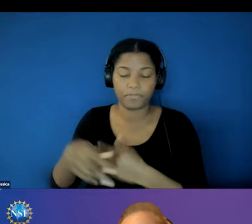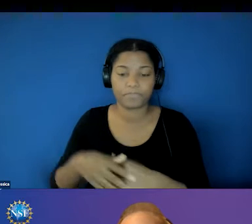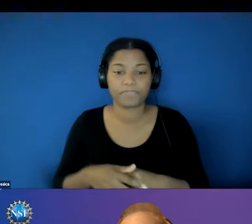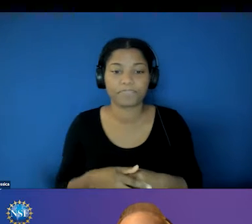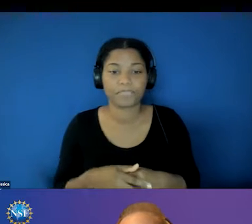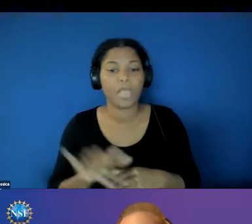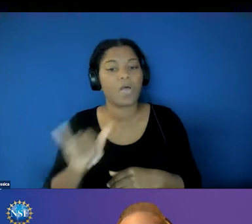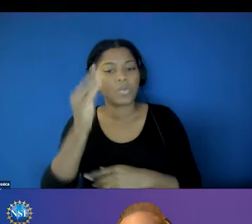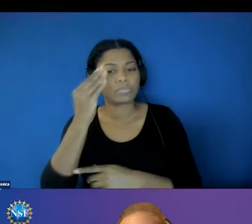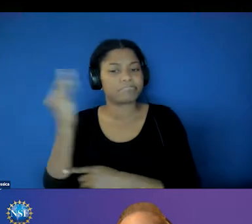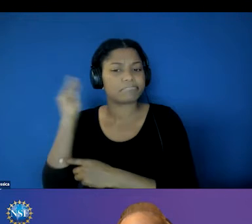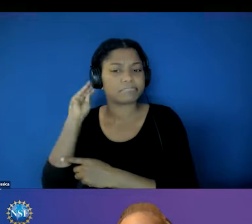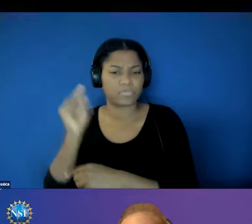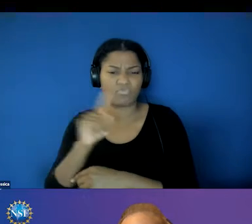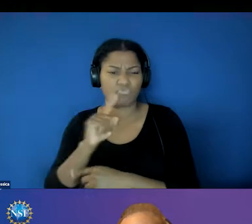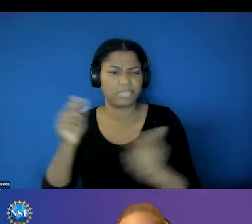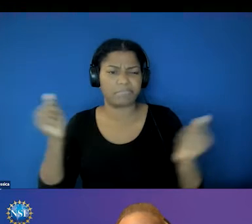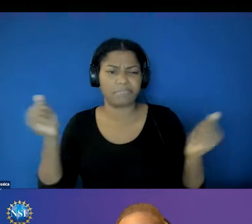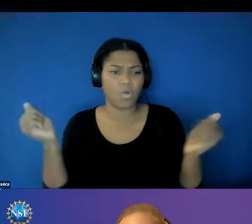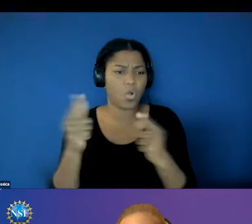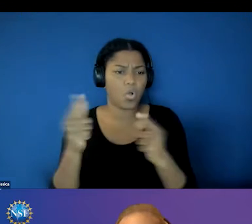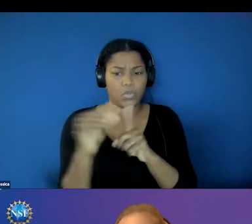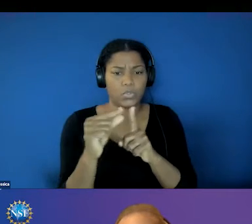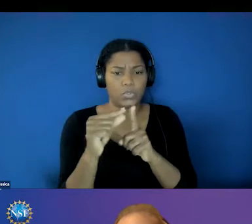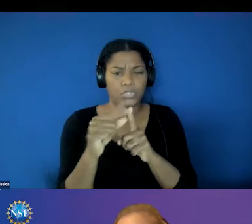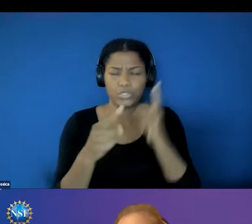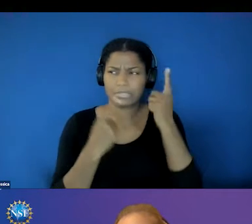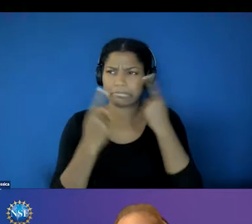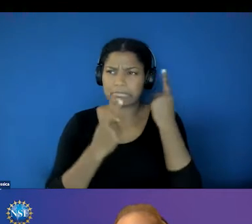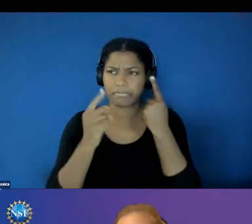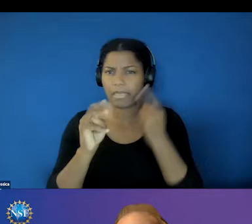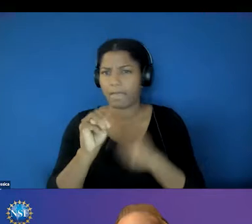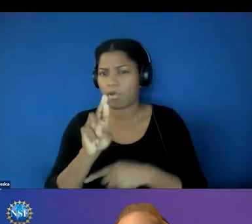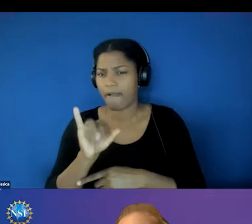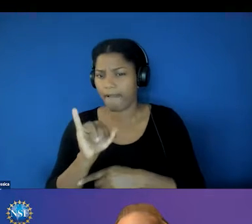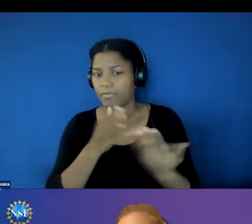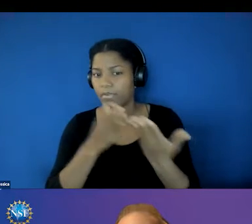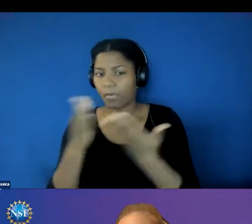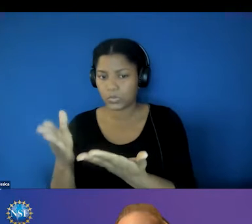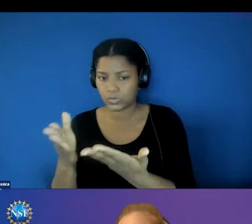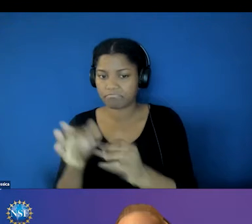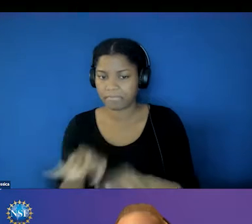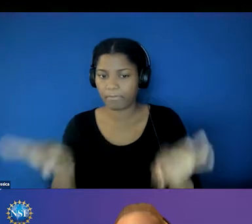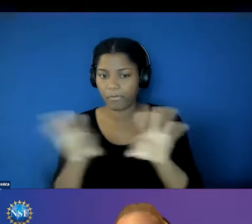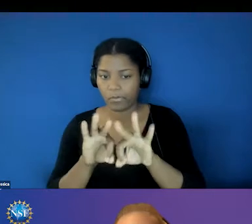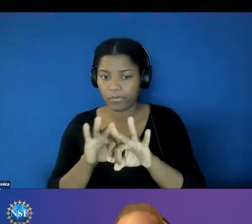keep in mind all of these words when you're considering an MRI proposal. And it's important to note toot that the instrument is expected